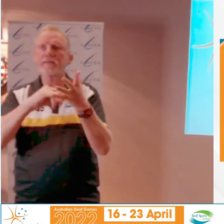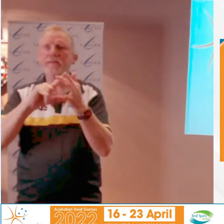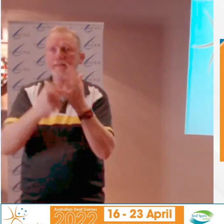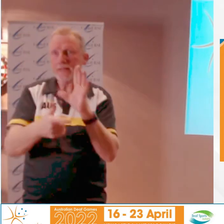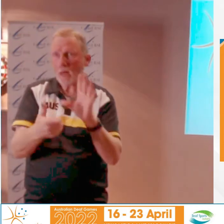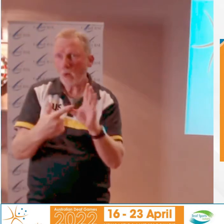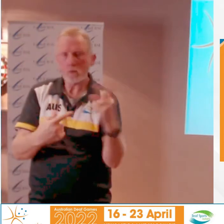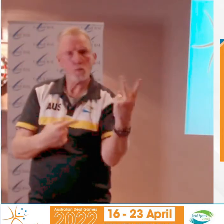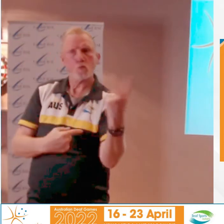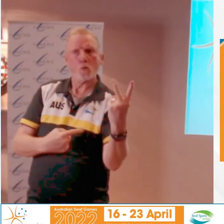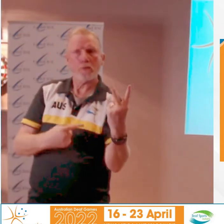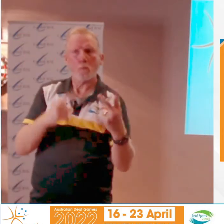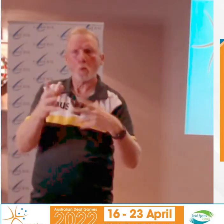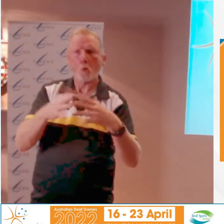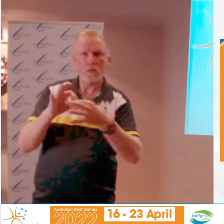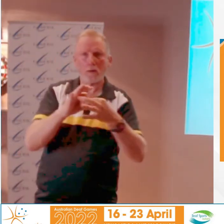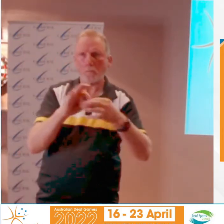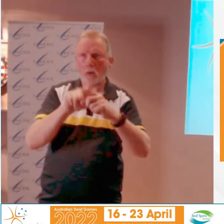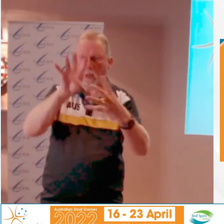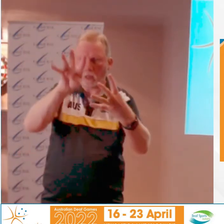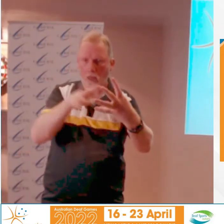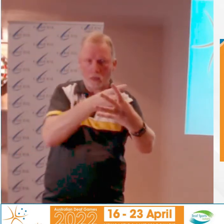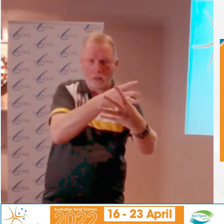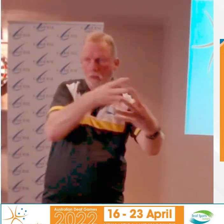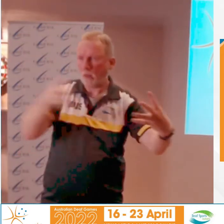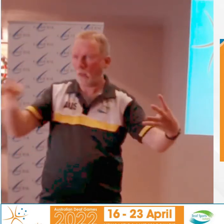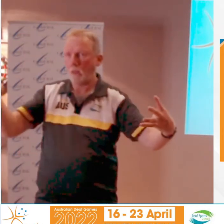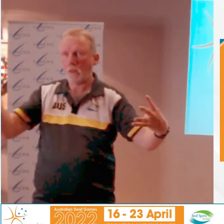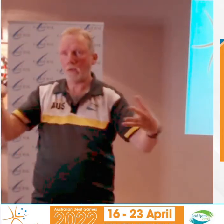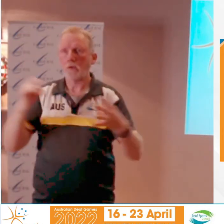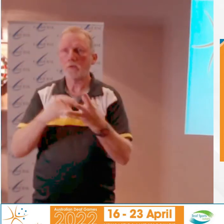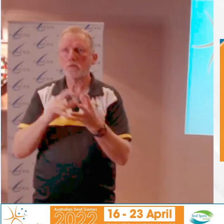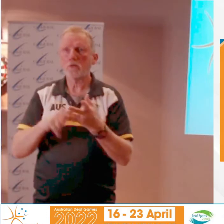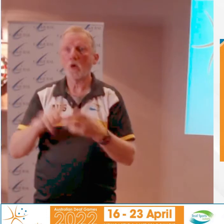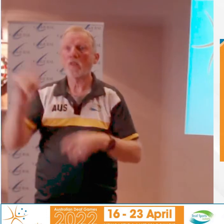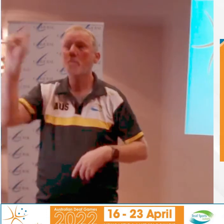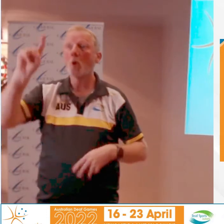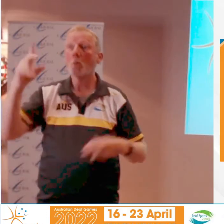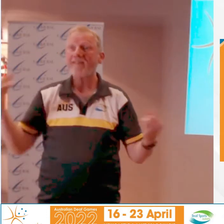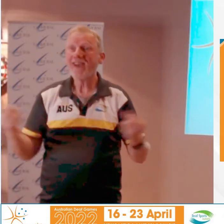um for when their games or matches will be held they work with Garry and Sierra to complete the